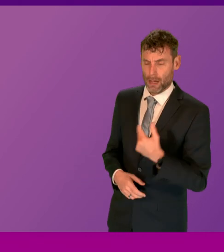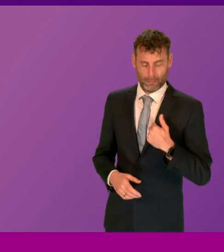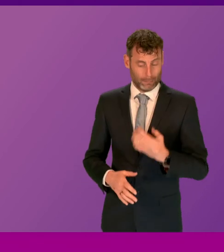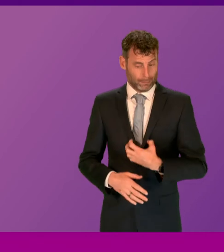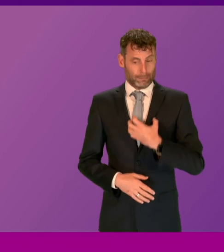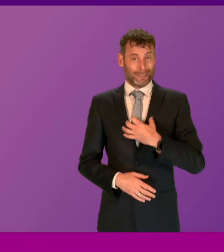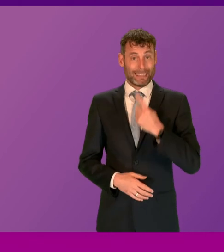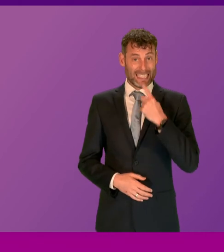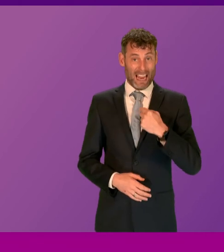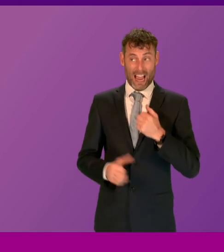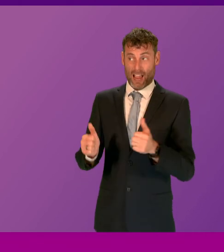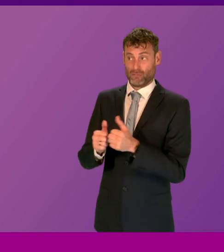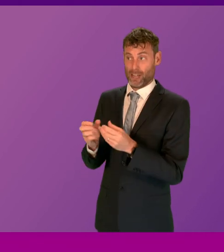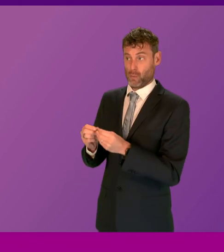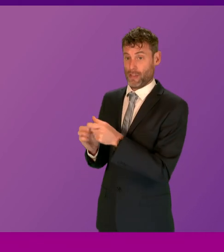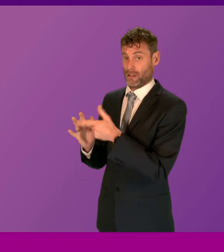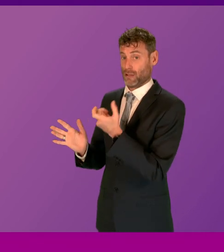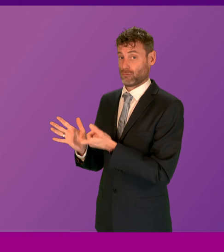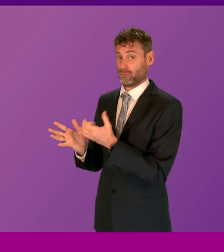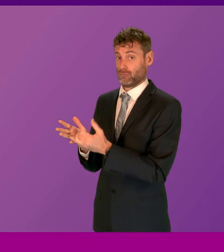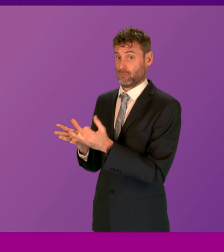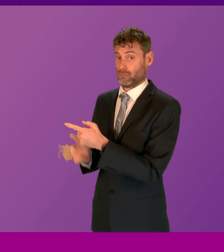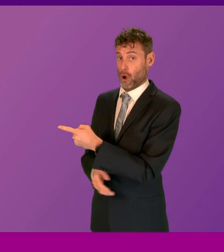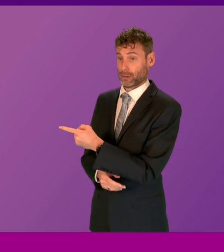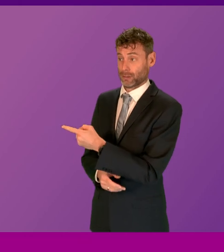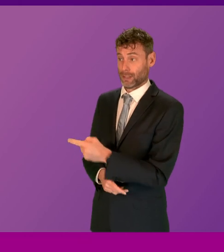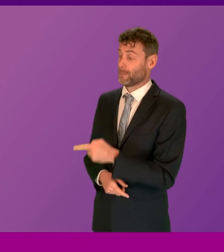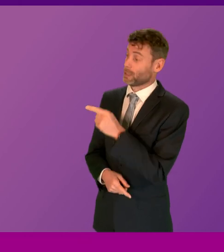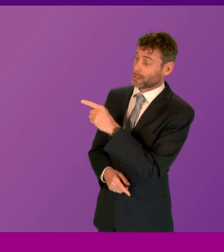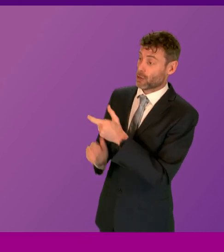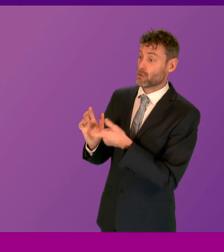However, on this occasion, when Douglas Ross said that the chancellor’s budget was going